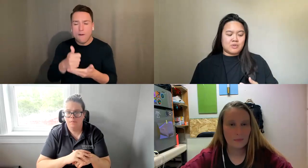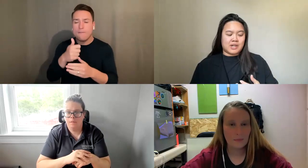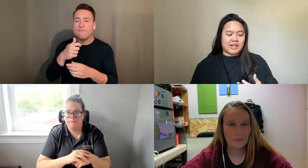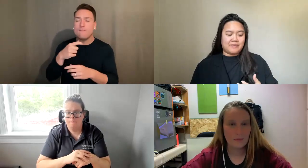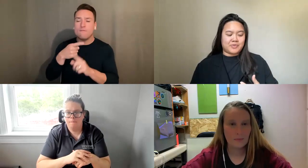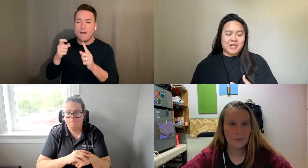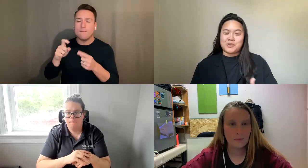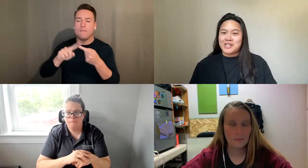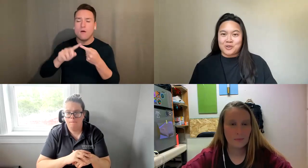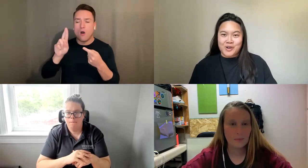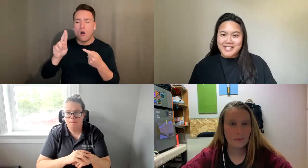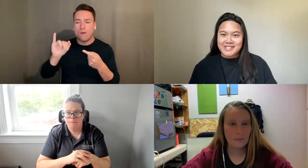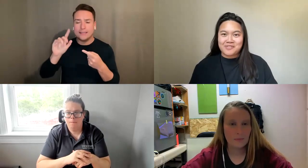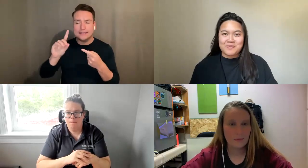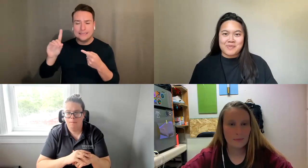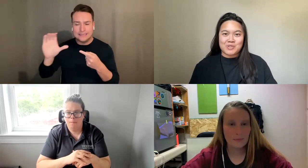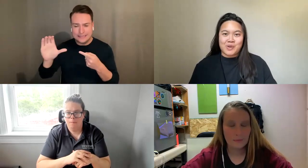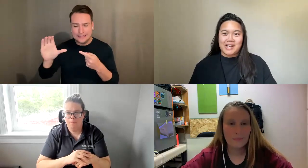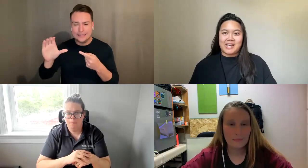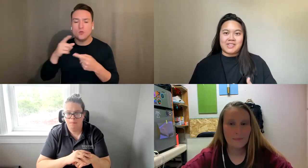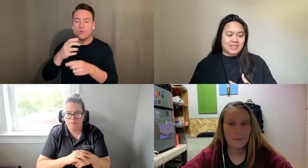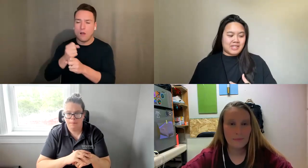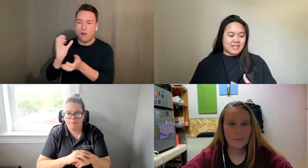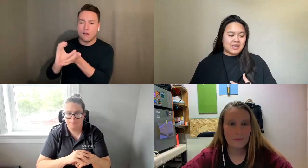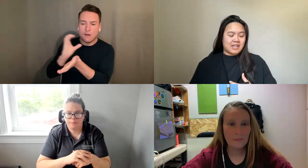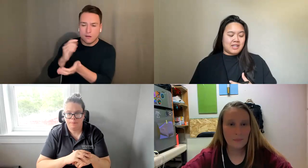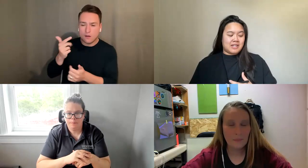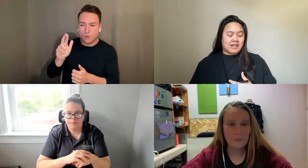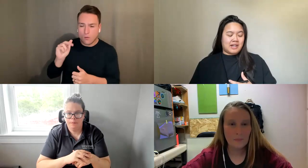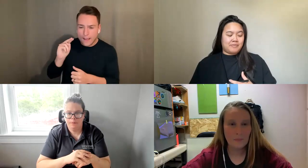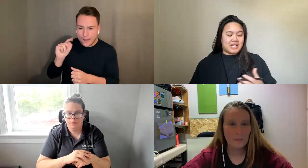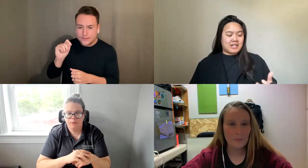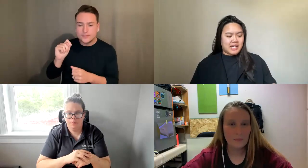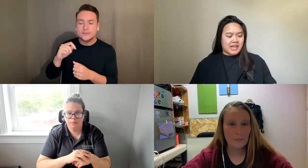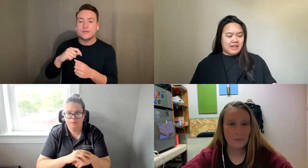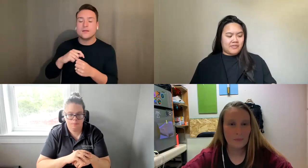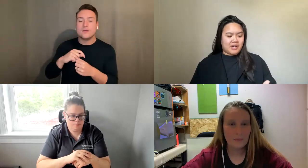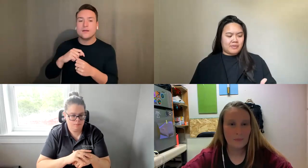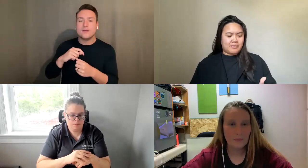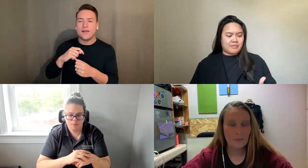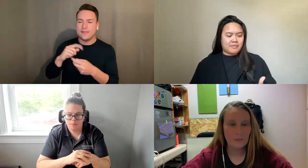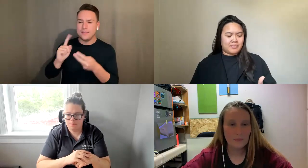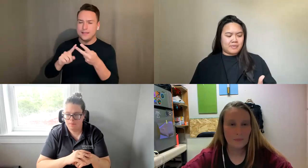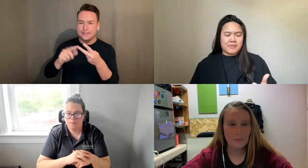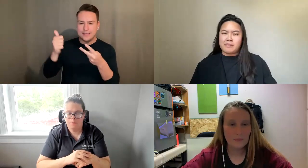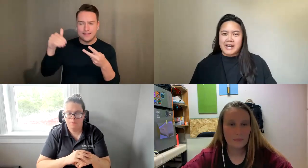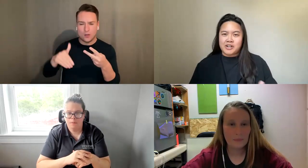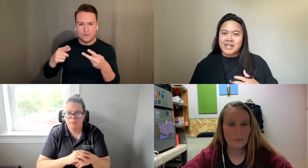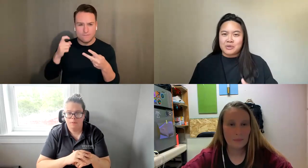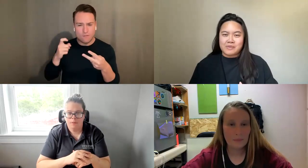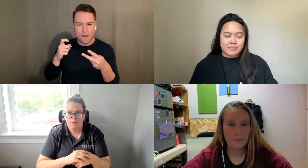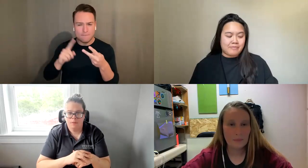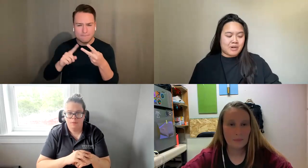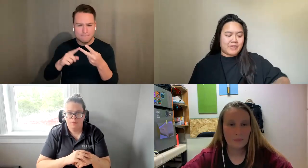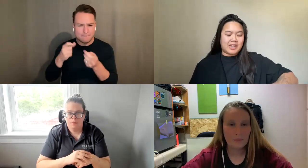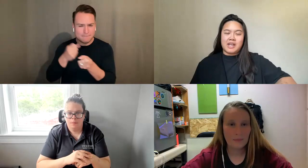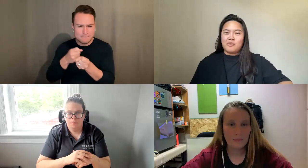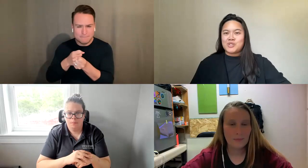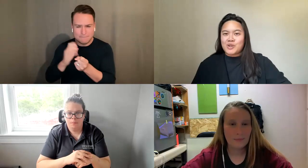were able to get a grant from them as well, and the ten K from maybe a backer, I can't quite remember.